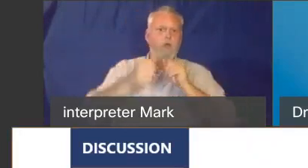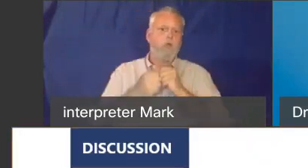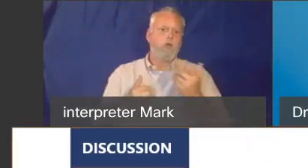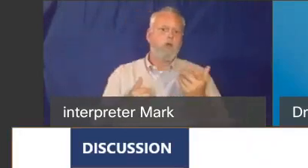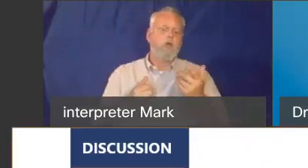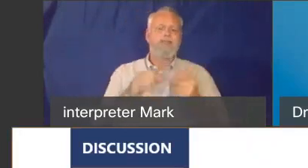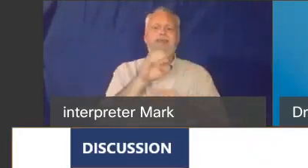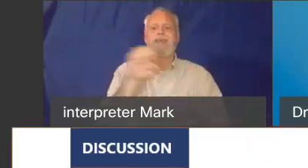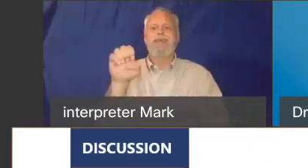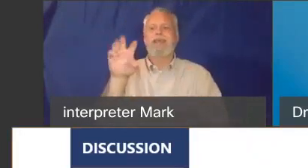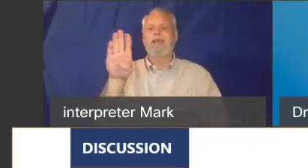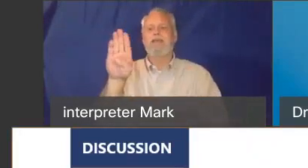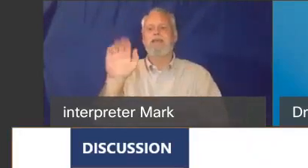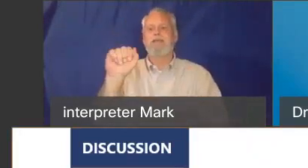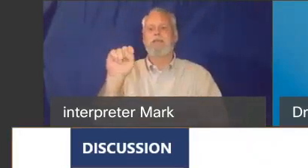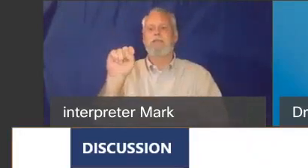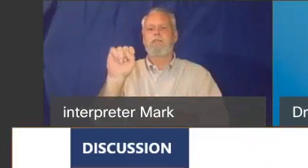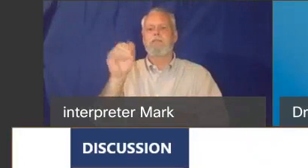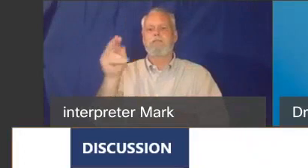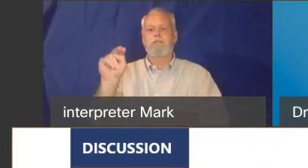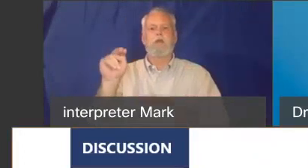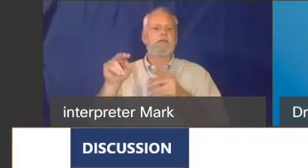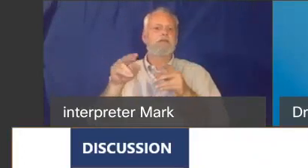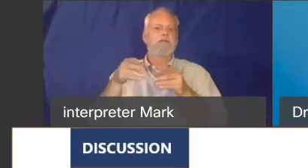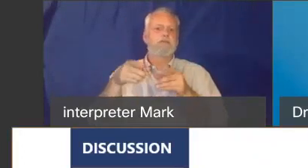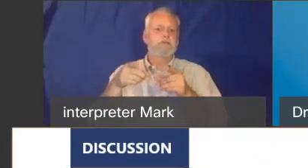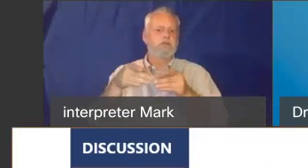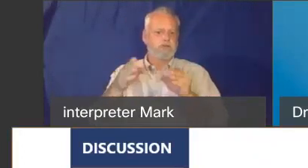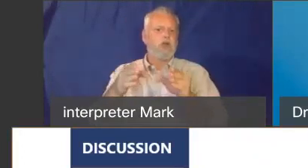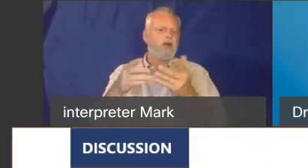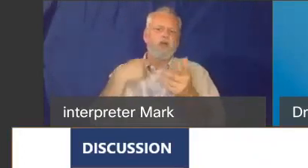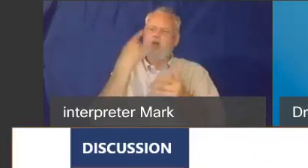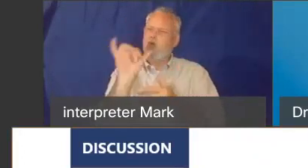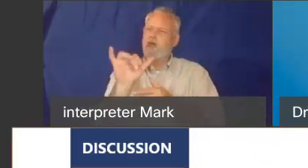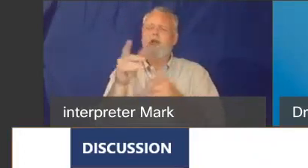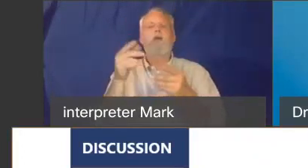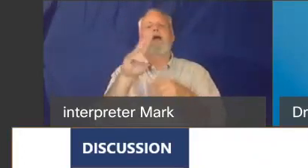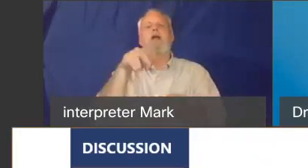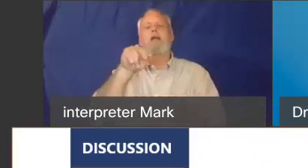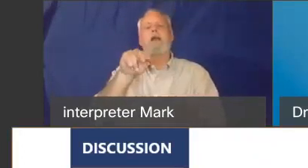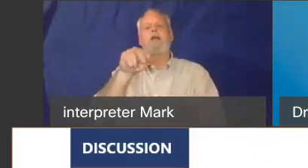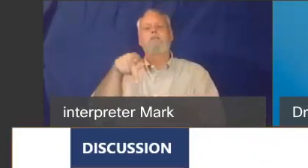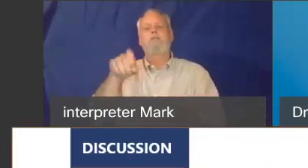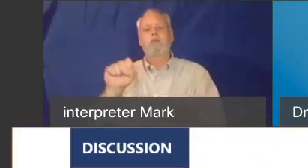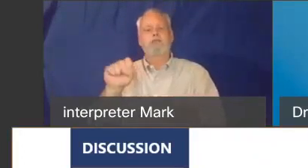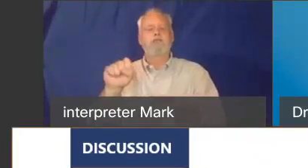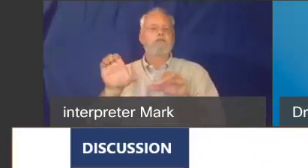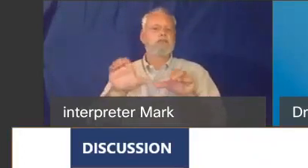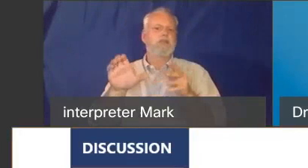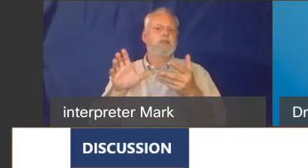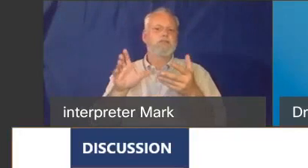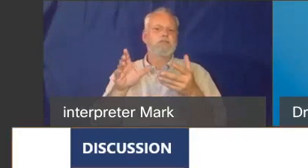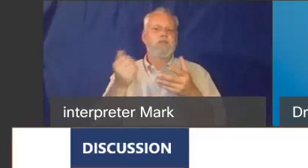And essentially, it's going to look similar to what the national park service did a couple of years ago when we made some improvements off of the 14 street bridge.